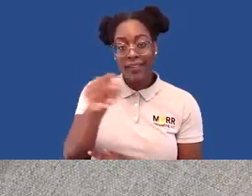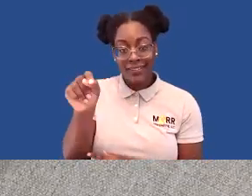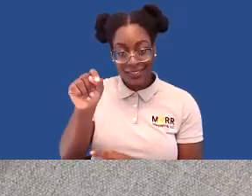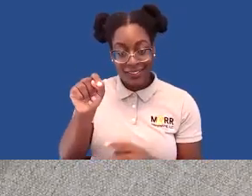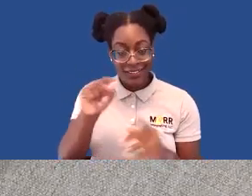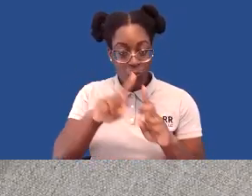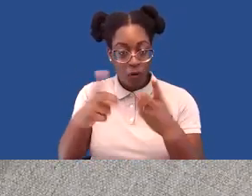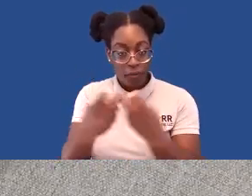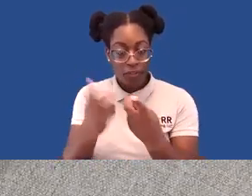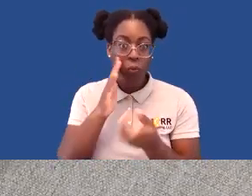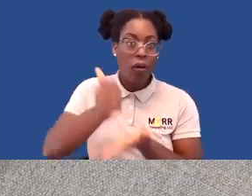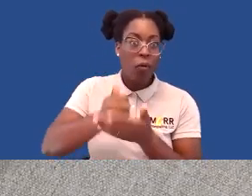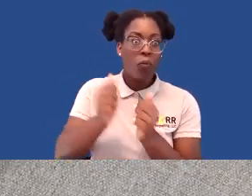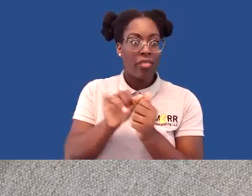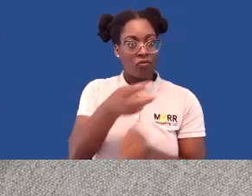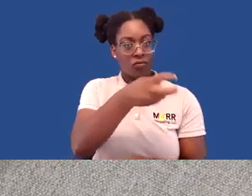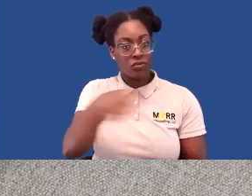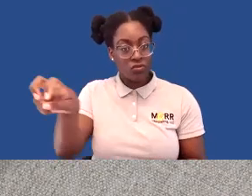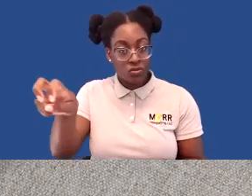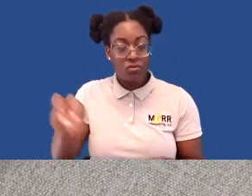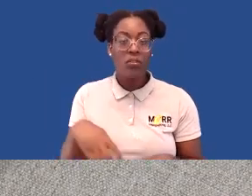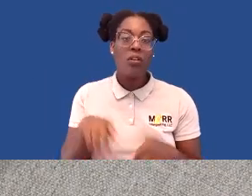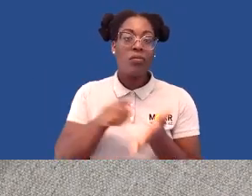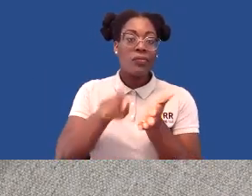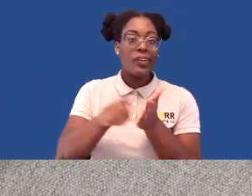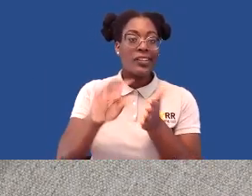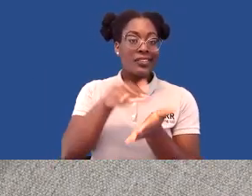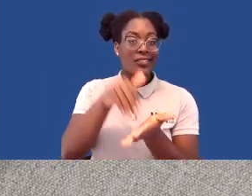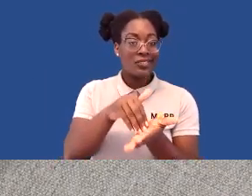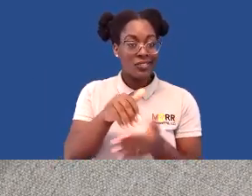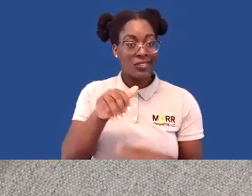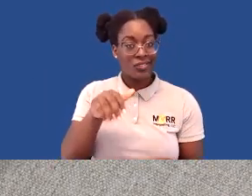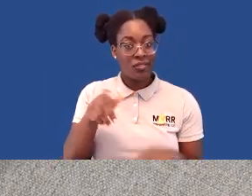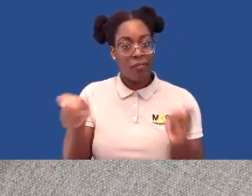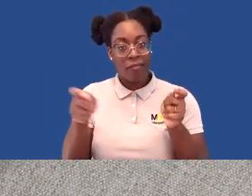And often it is writing center admin and their staff making these moves by themselves.